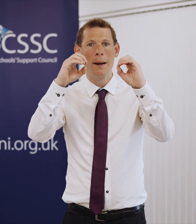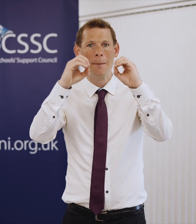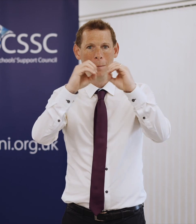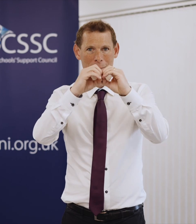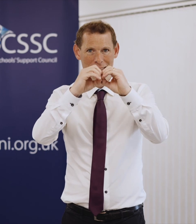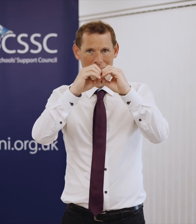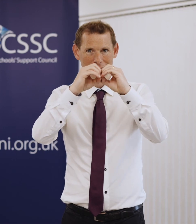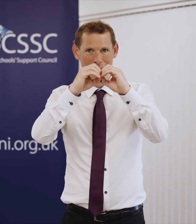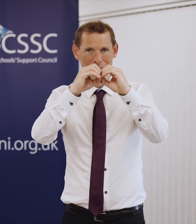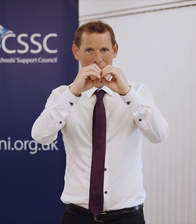B